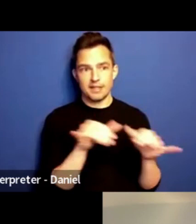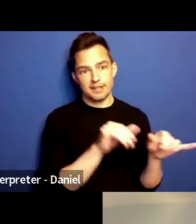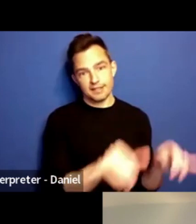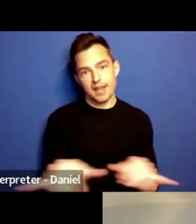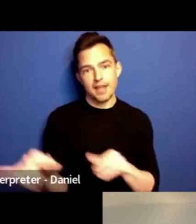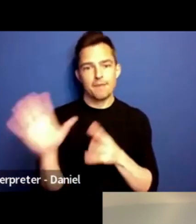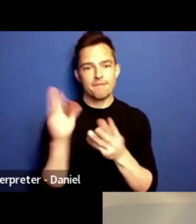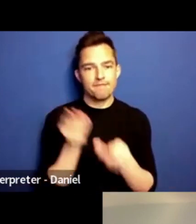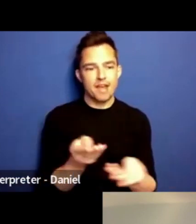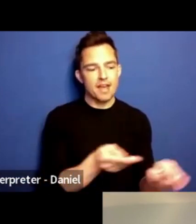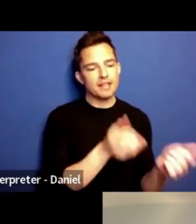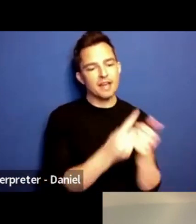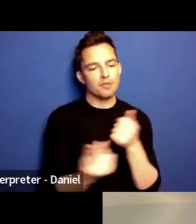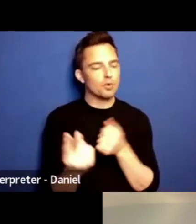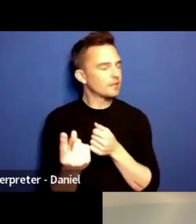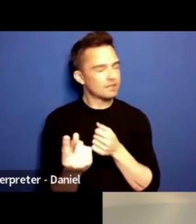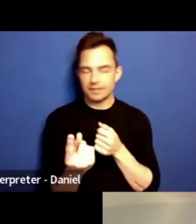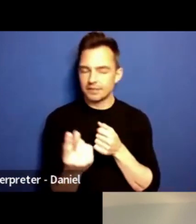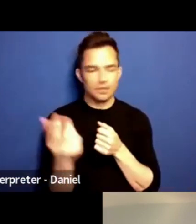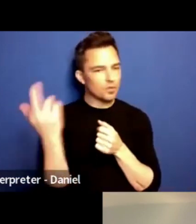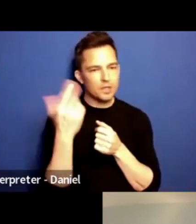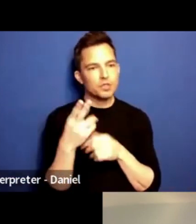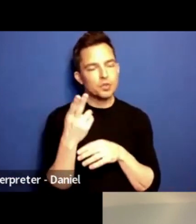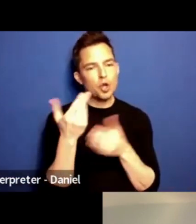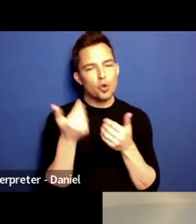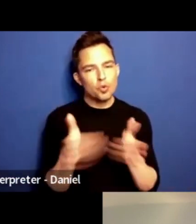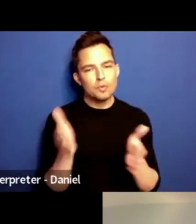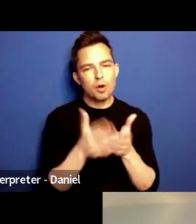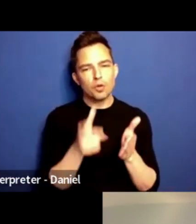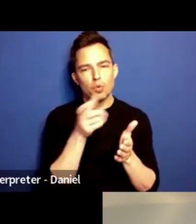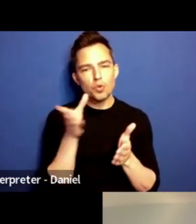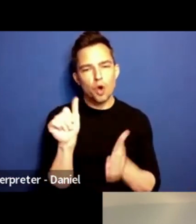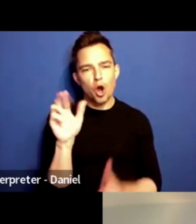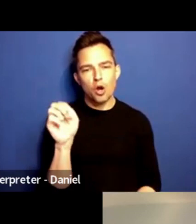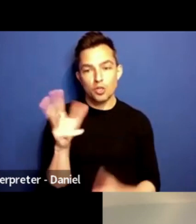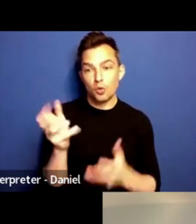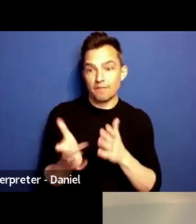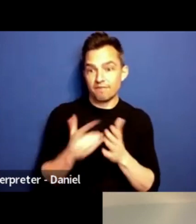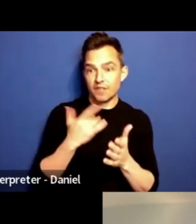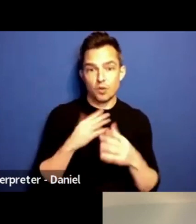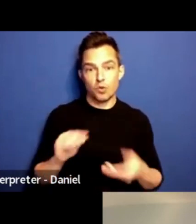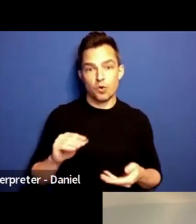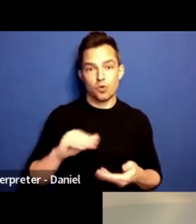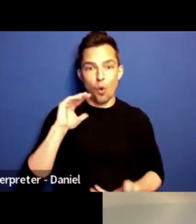everybody, because you lose part of who you are. You want to feel whole, you know, and for me, I'll tell you, I mean, nothing